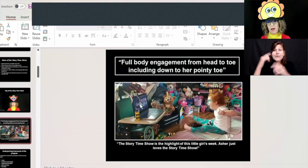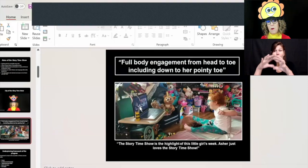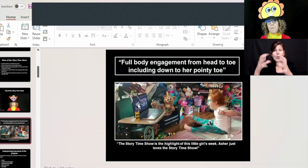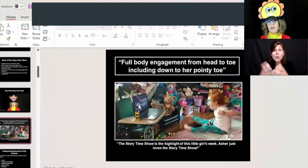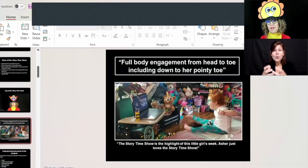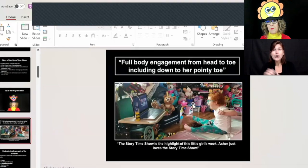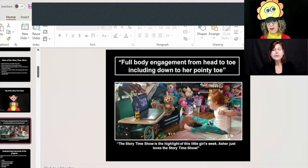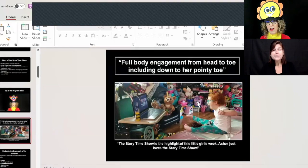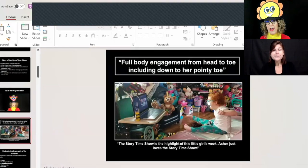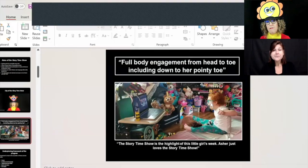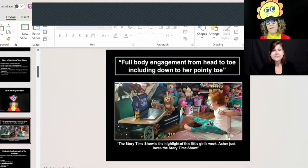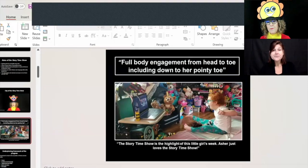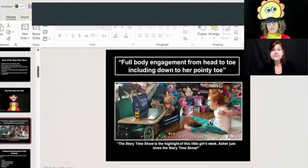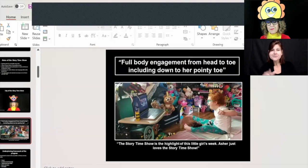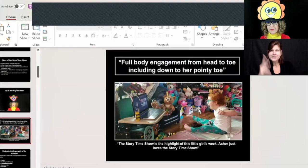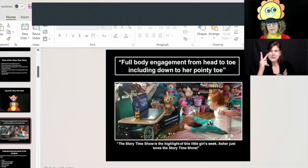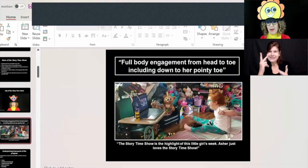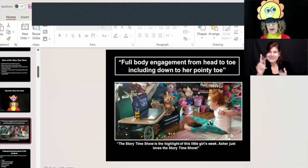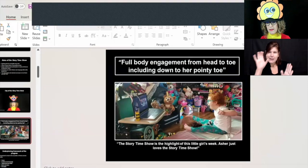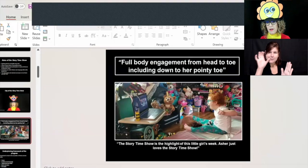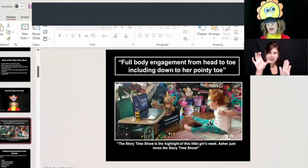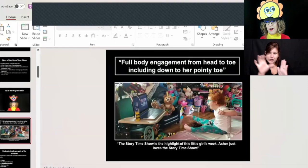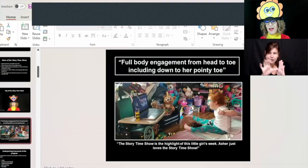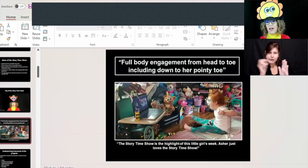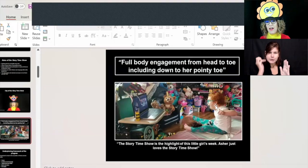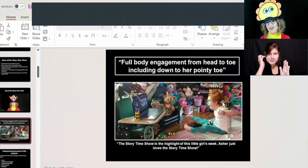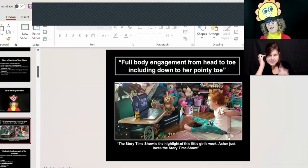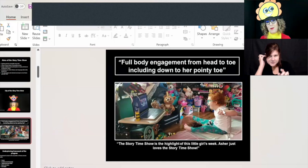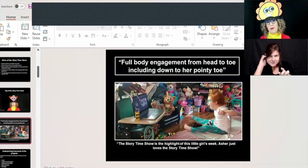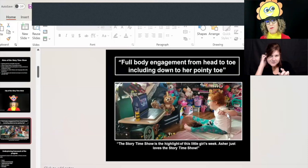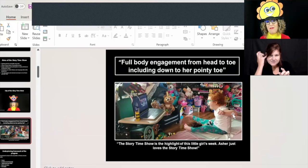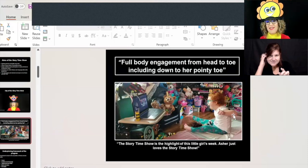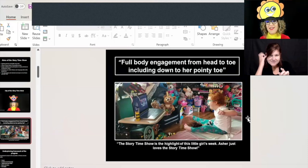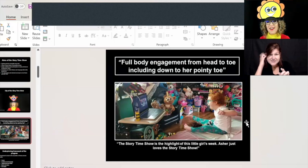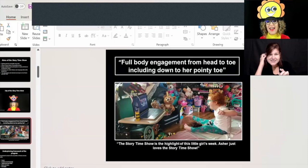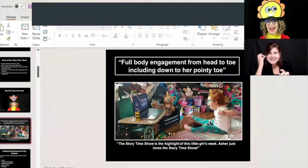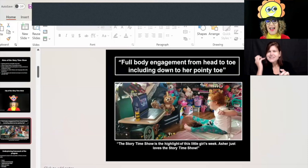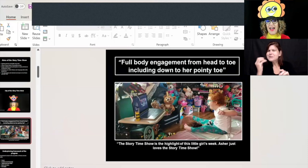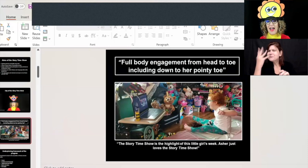So there's a picture here of the little girl. She has lovely, beautiful red curly hair